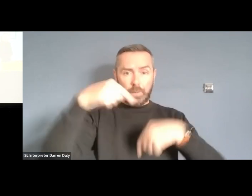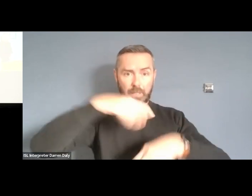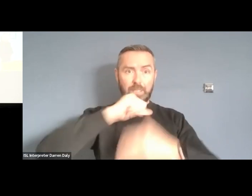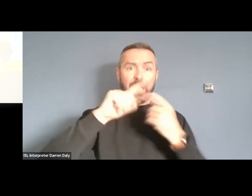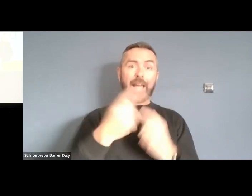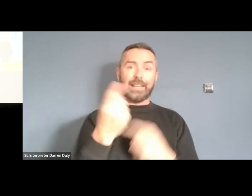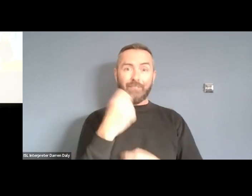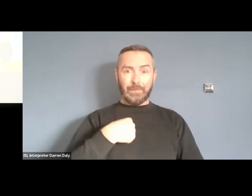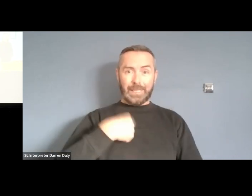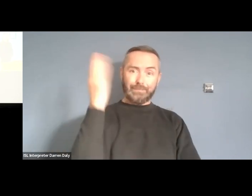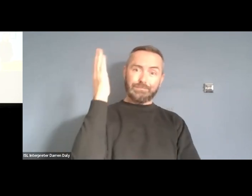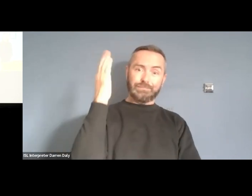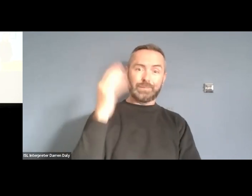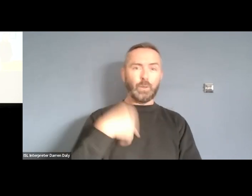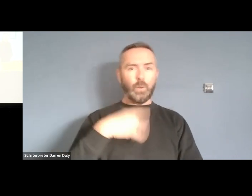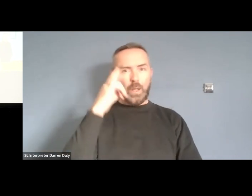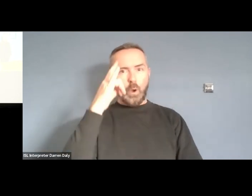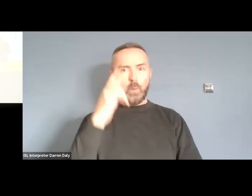I hope that puts a bit of context on what we'll do this afternoon.